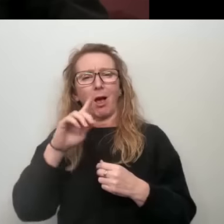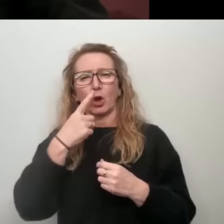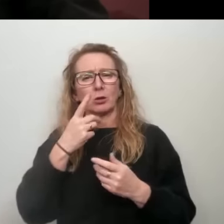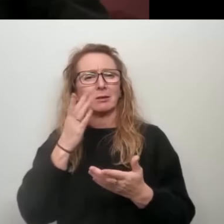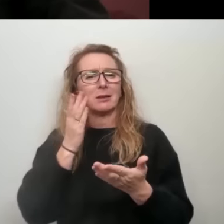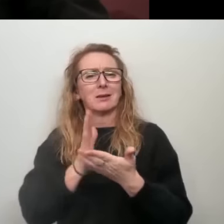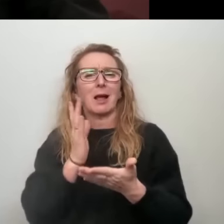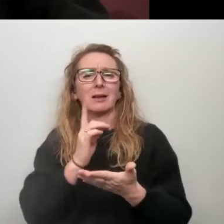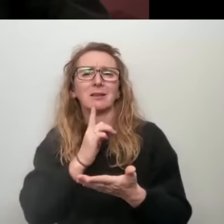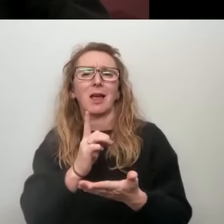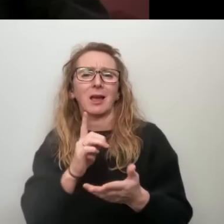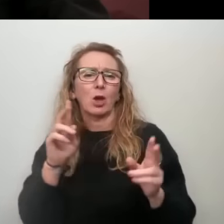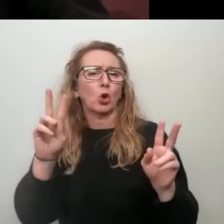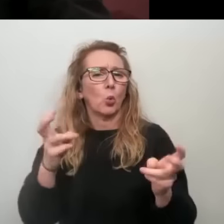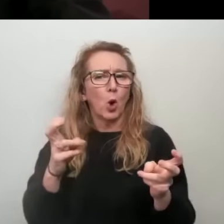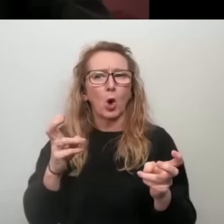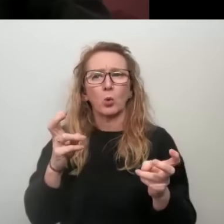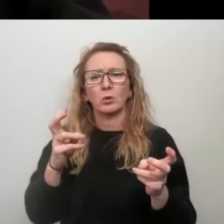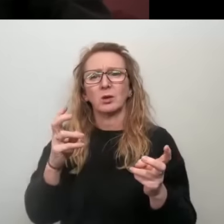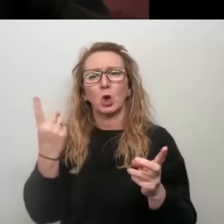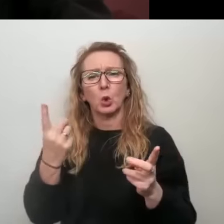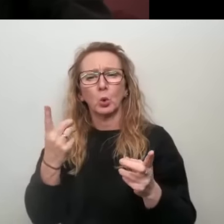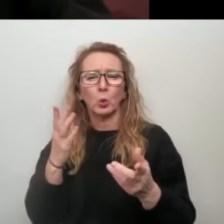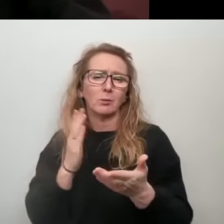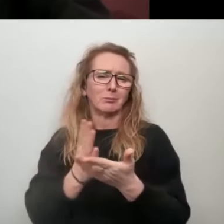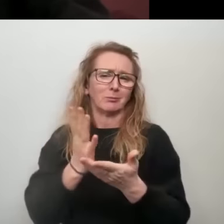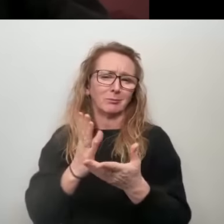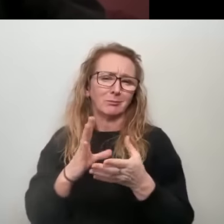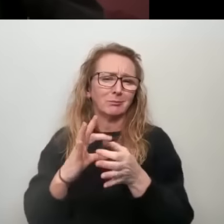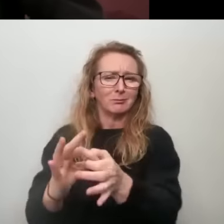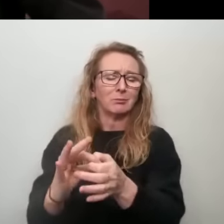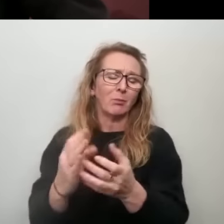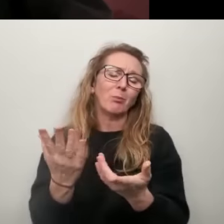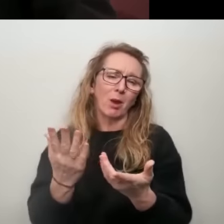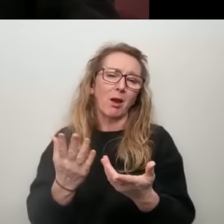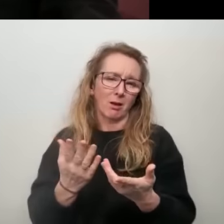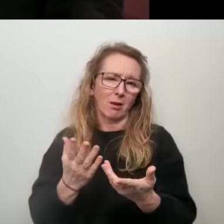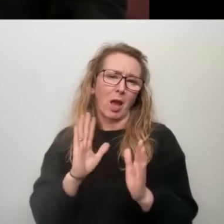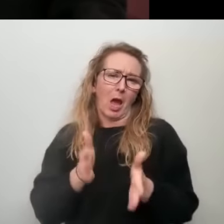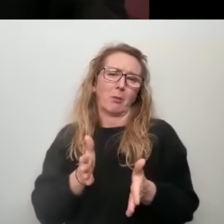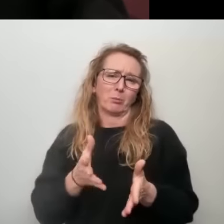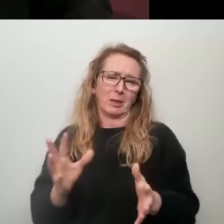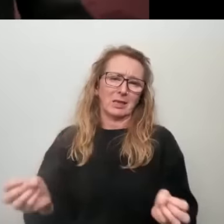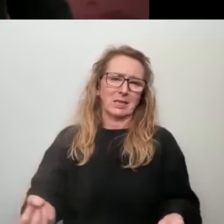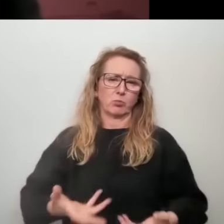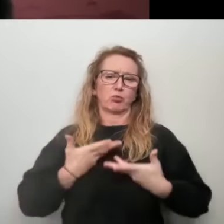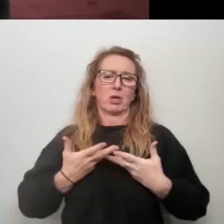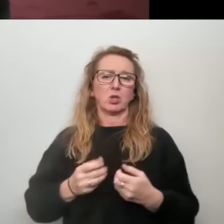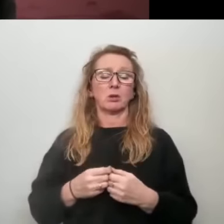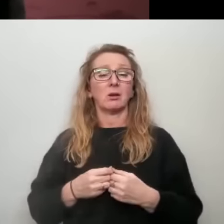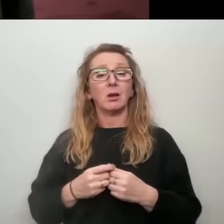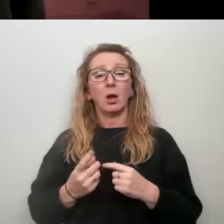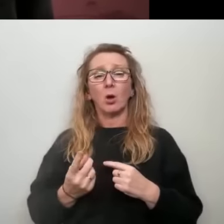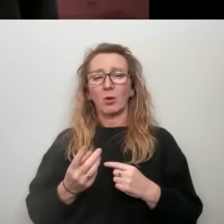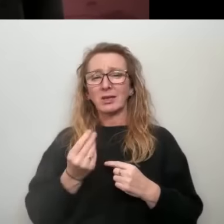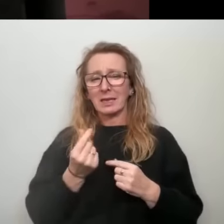or the quotes, but I, you know, certainly it has. Okay, I think we're getting close to the end of time, but we've got a couple of questions